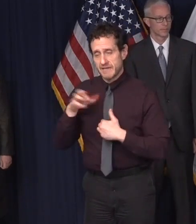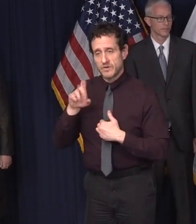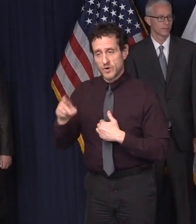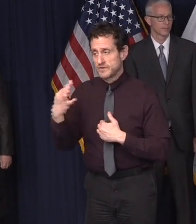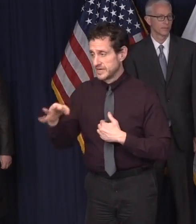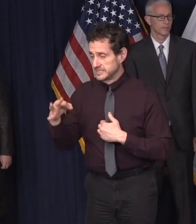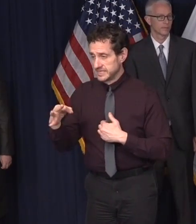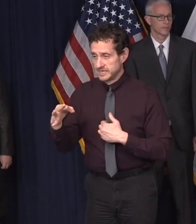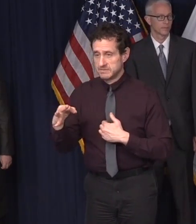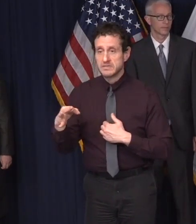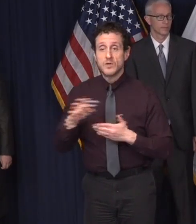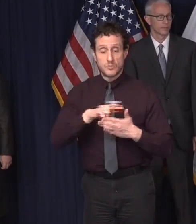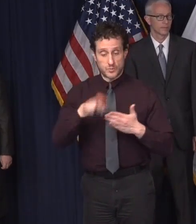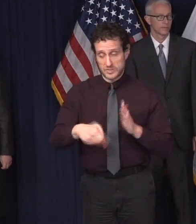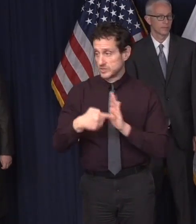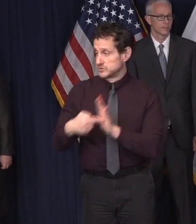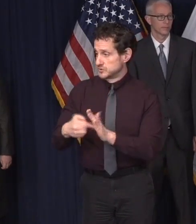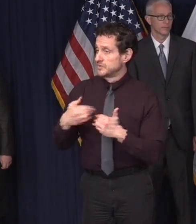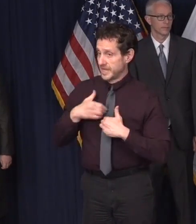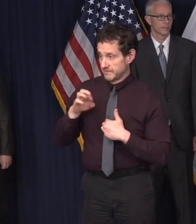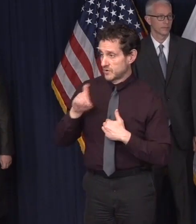OF THE VIRUS, IDPH RECENTLY SENT